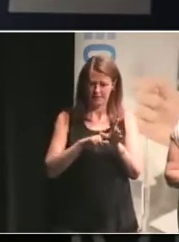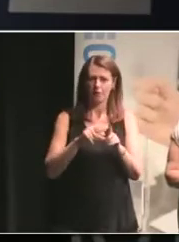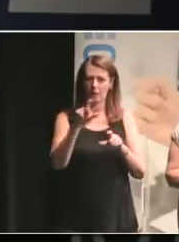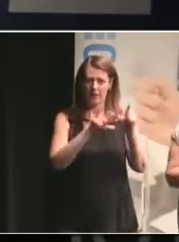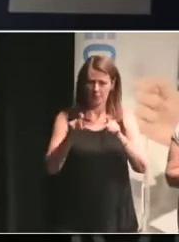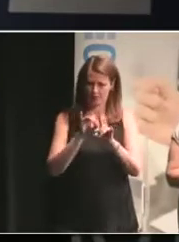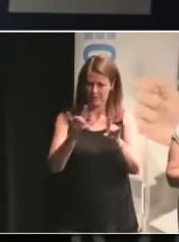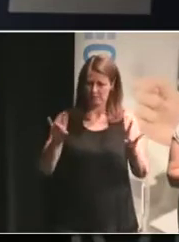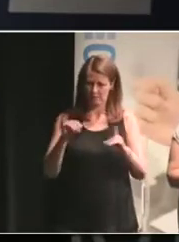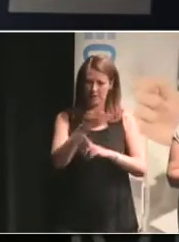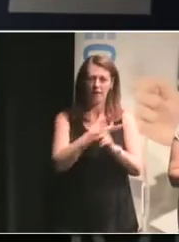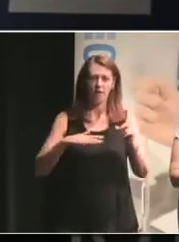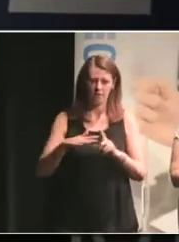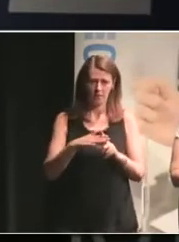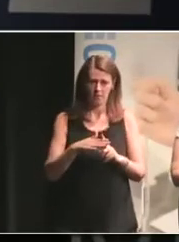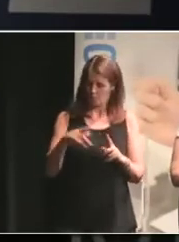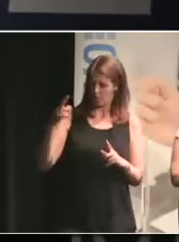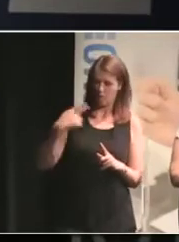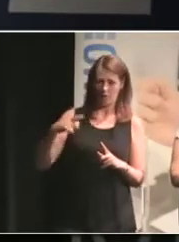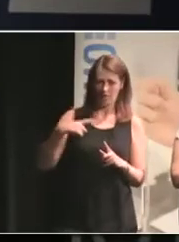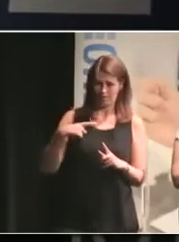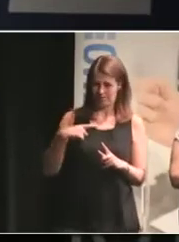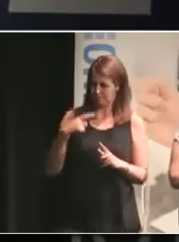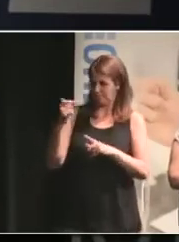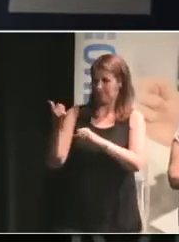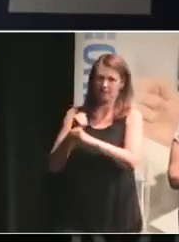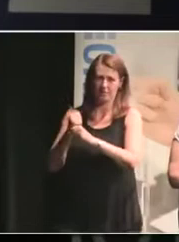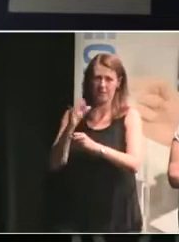much of which is created by some of the products that are in common use today.